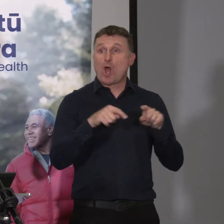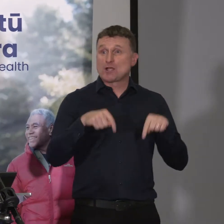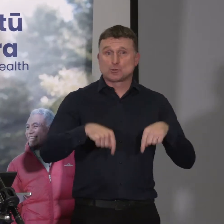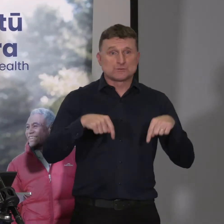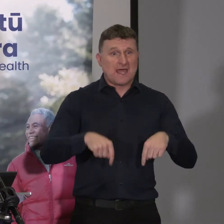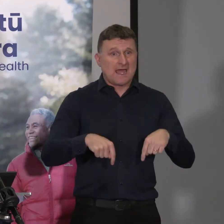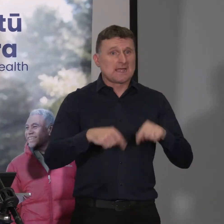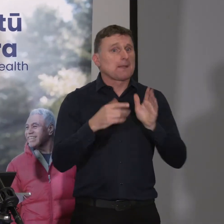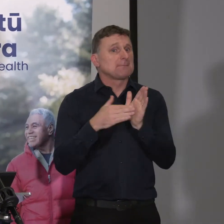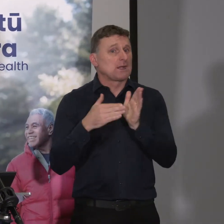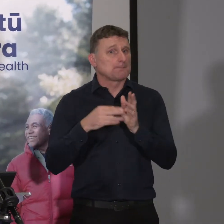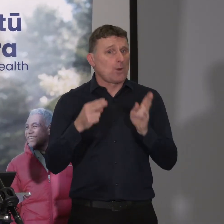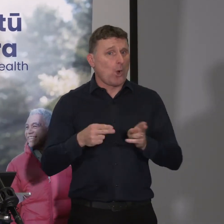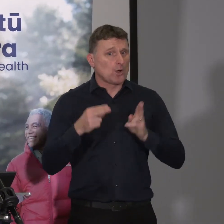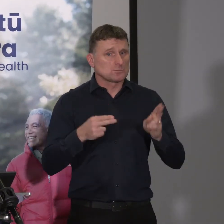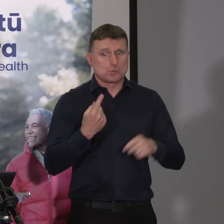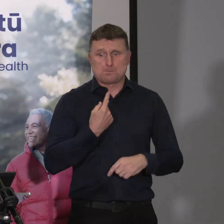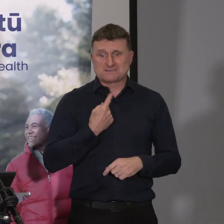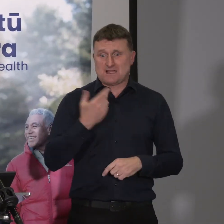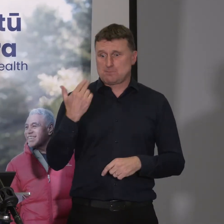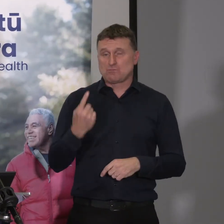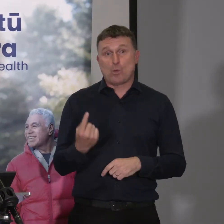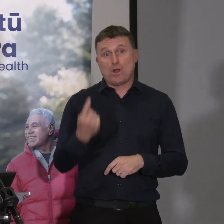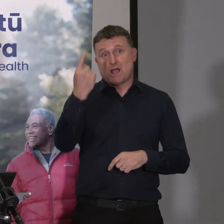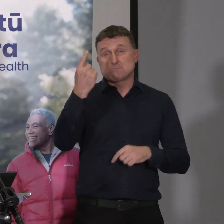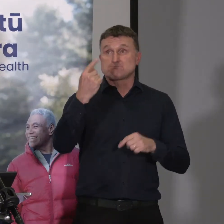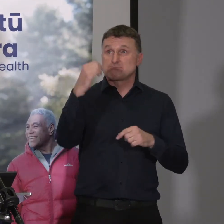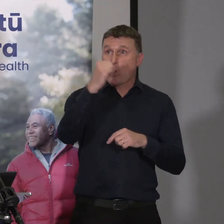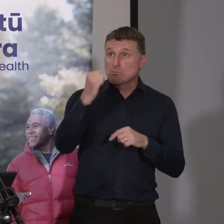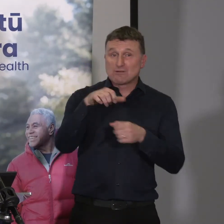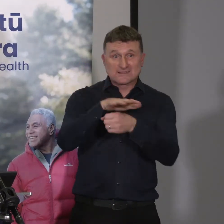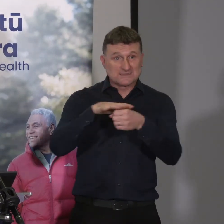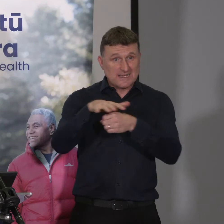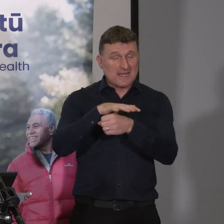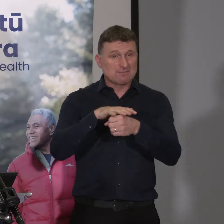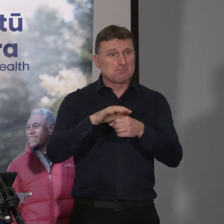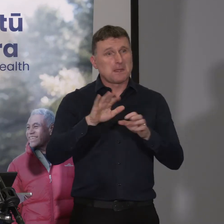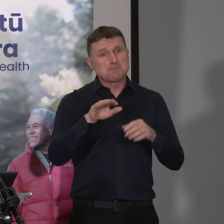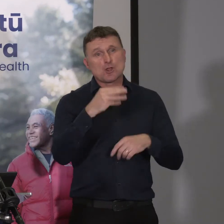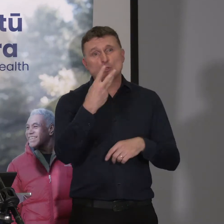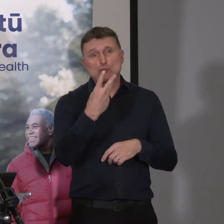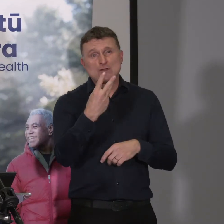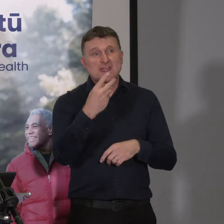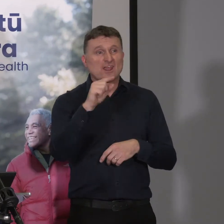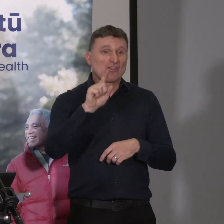key make >> Today when I was up in the operations centre here,